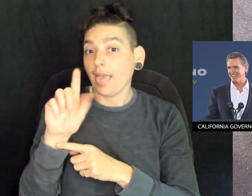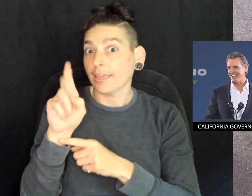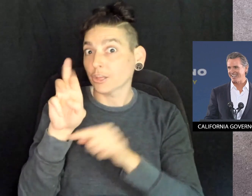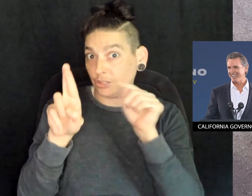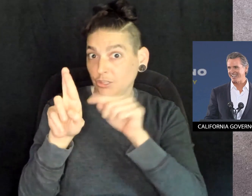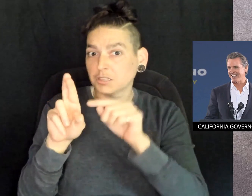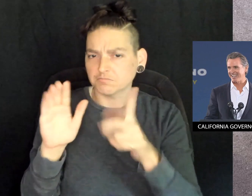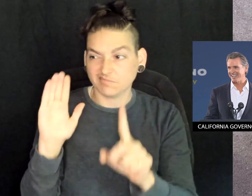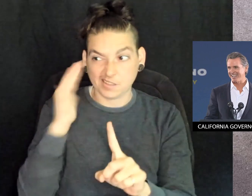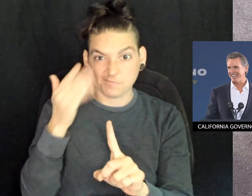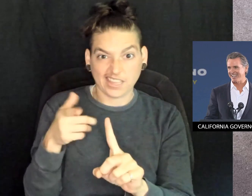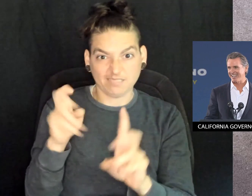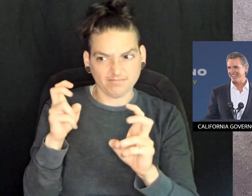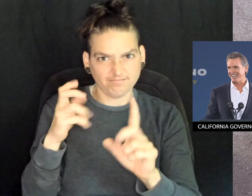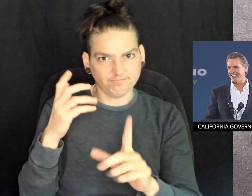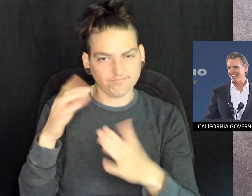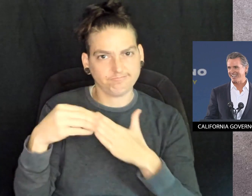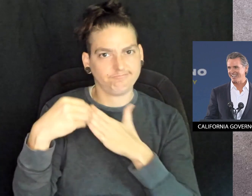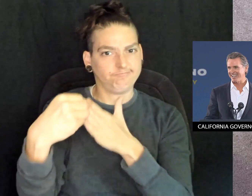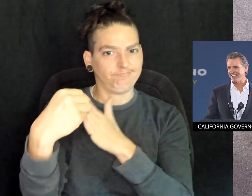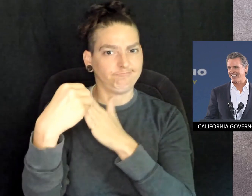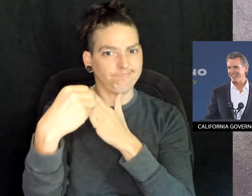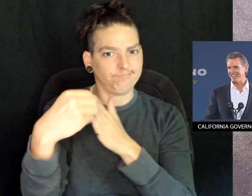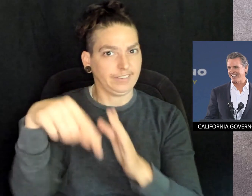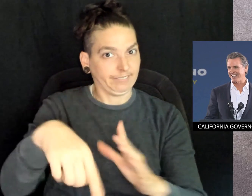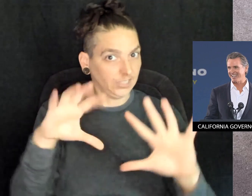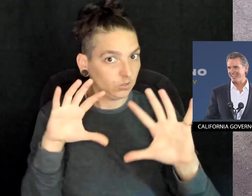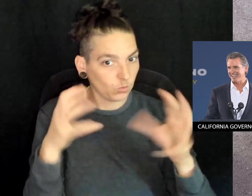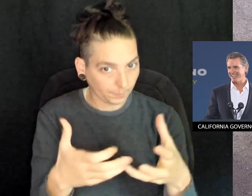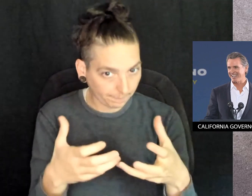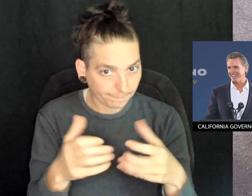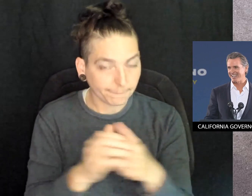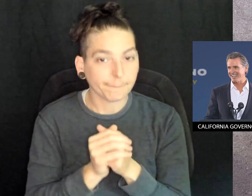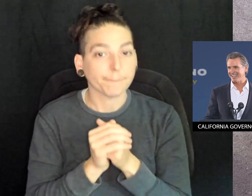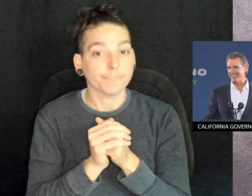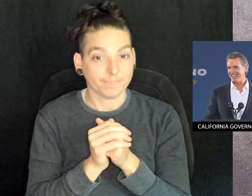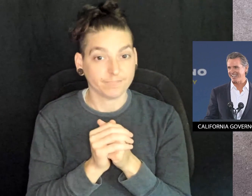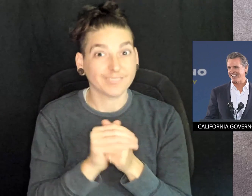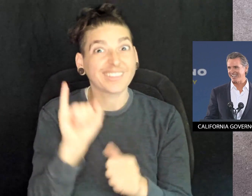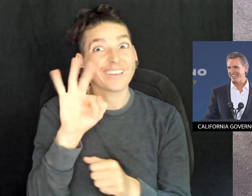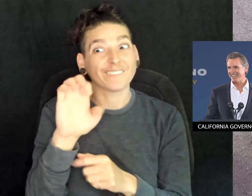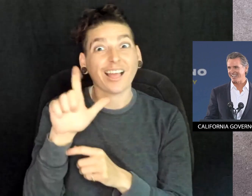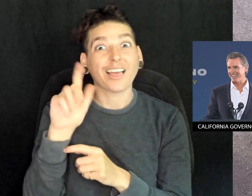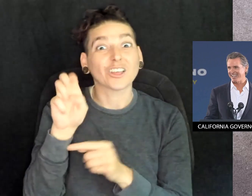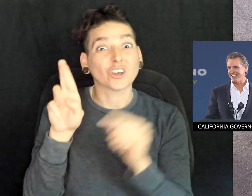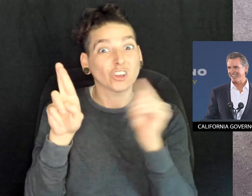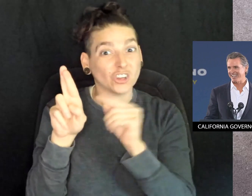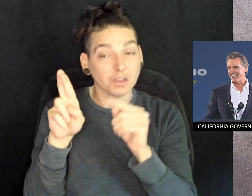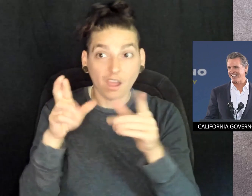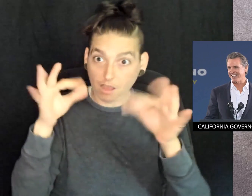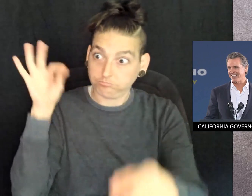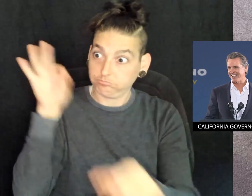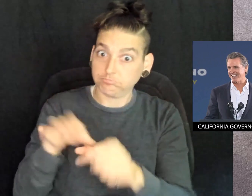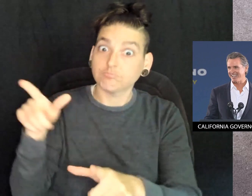but conservative talk show host Larry Elder appears to be the front runner of that group